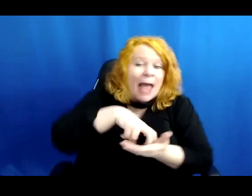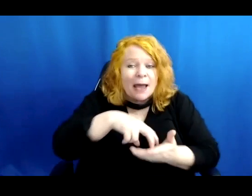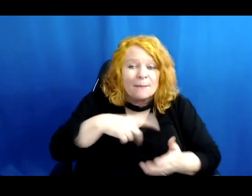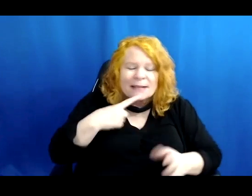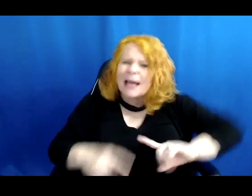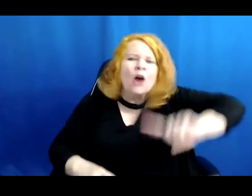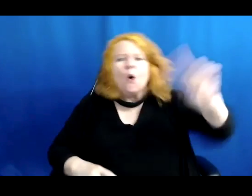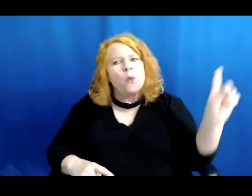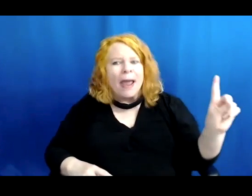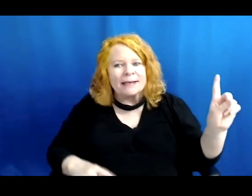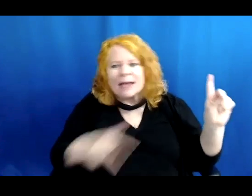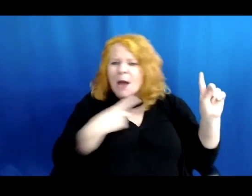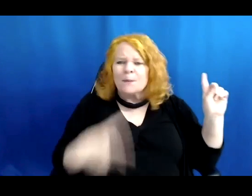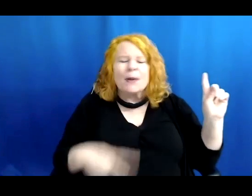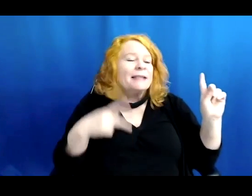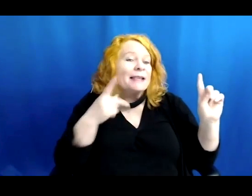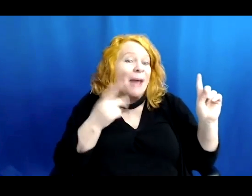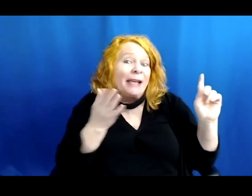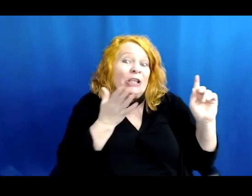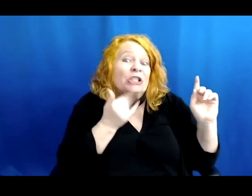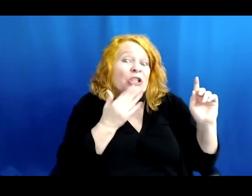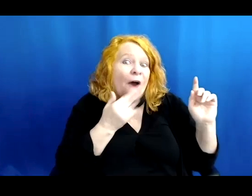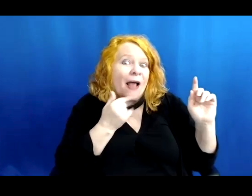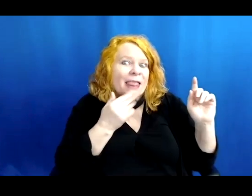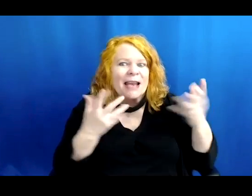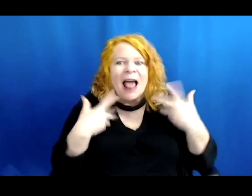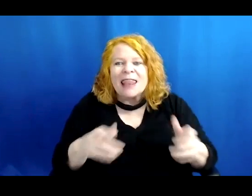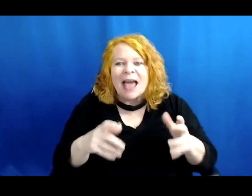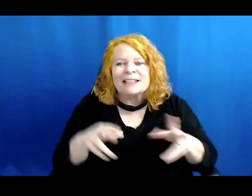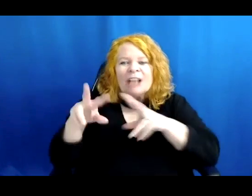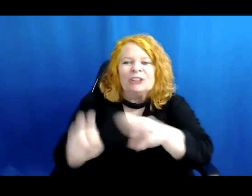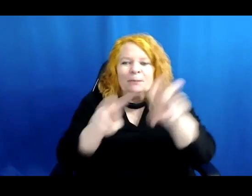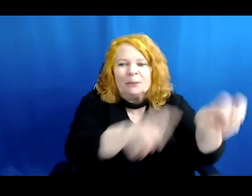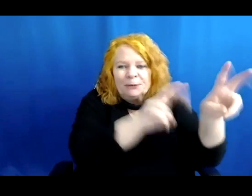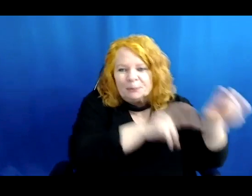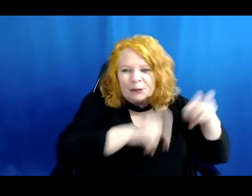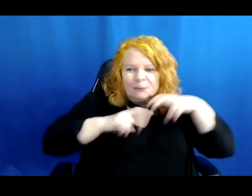darling, let’s do a quick Ribbit around the deck before we have our wonderful apple